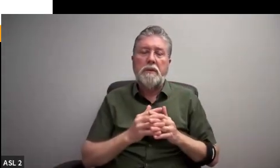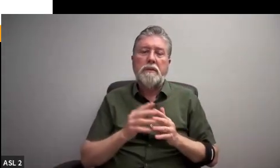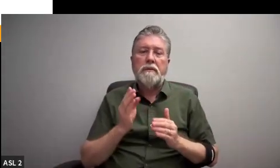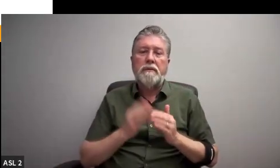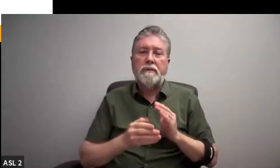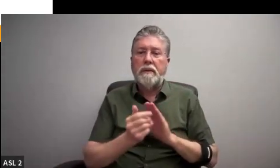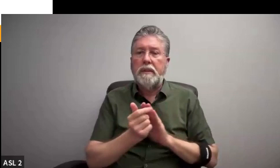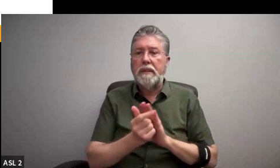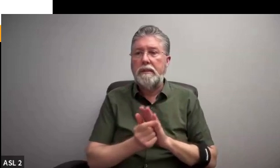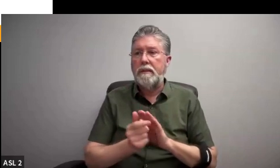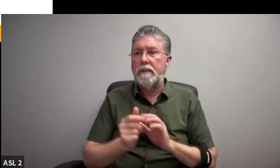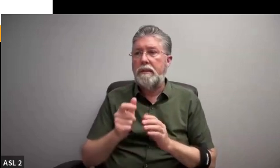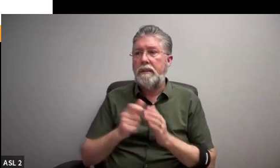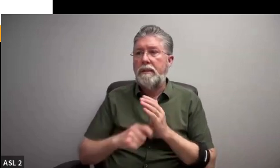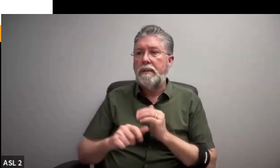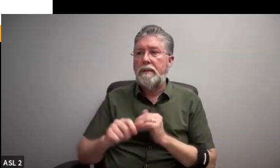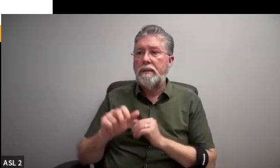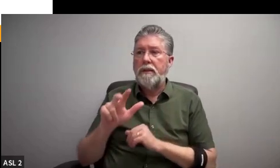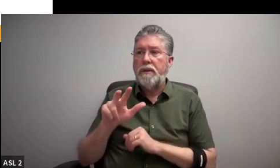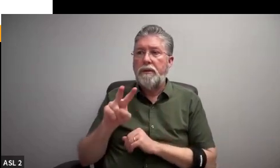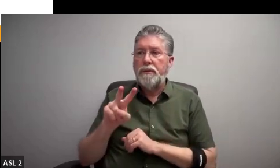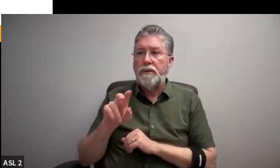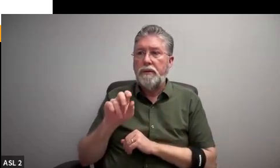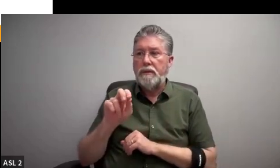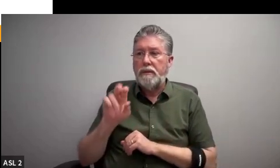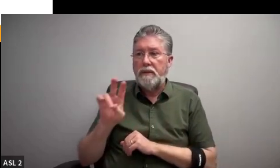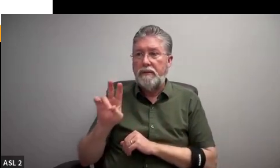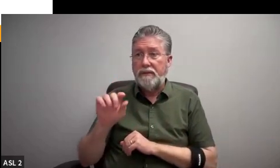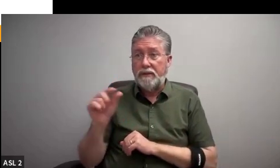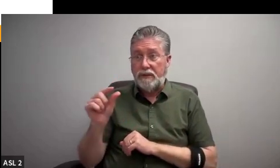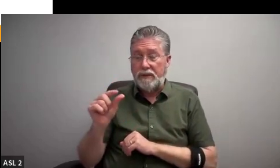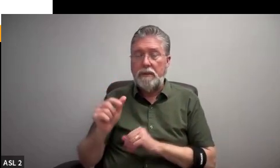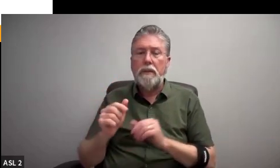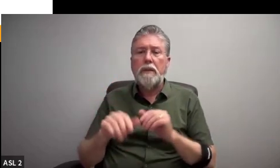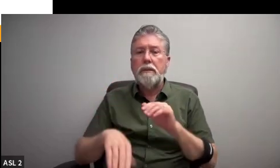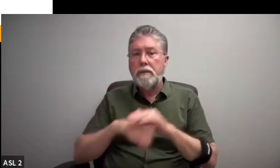requires demonstration that the determination of greatest economic need and greatest social need